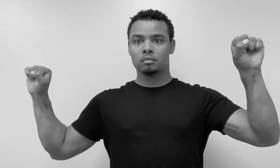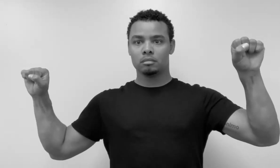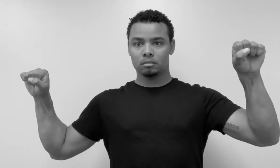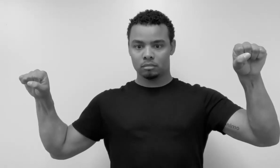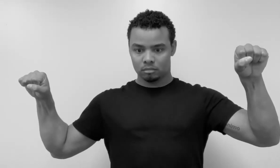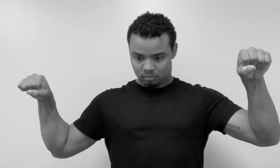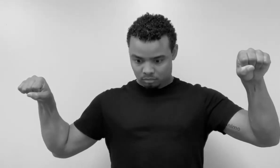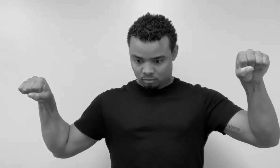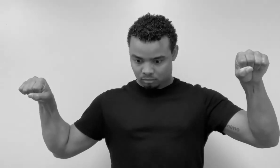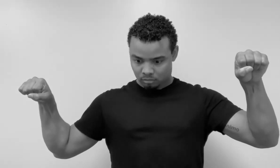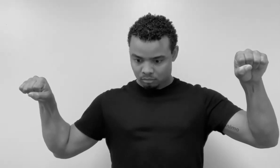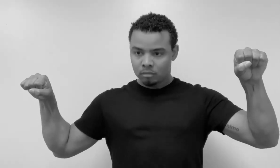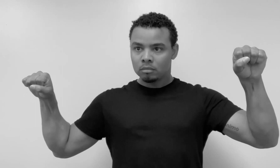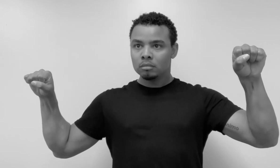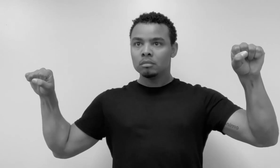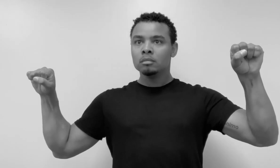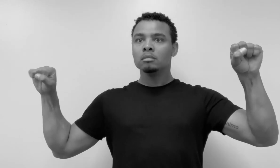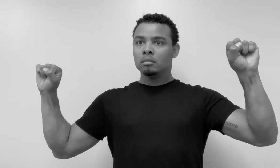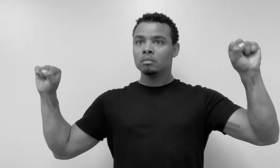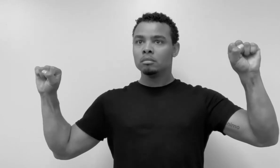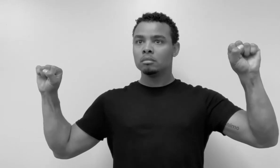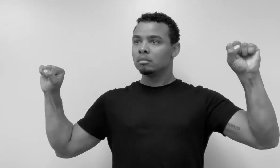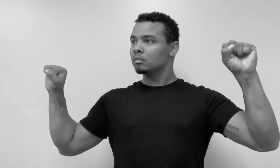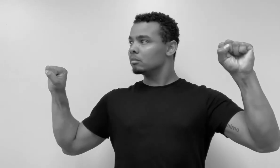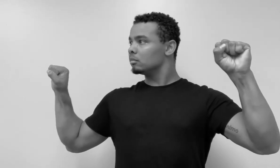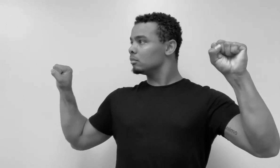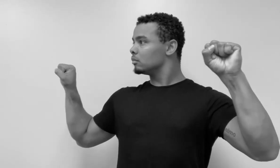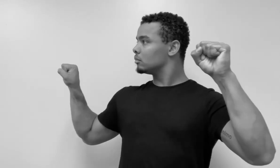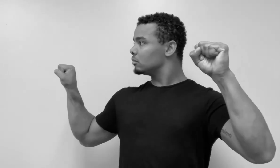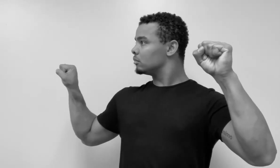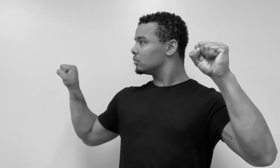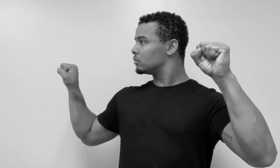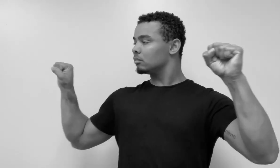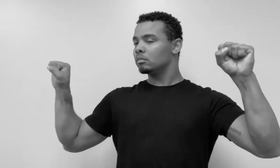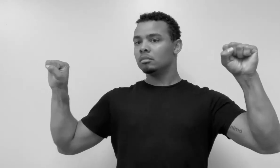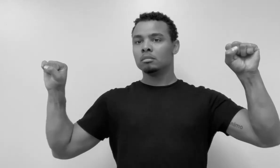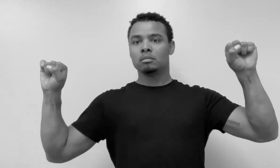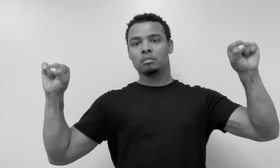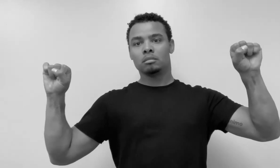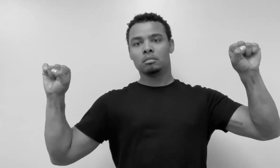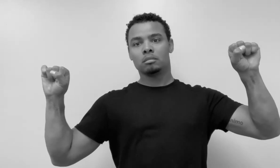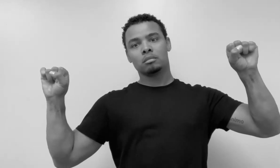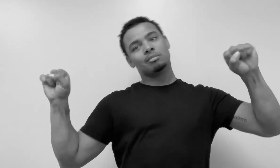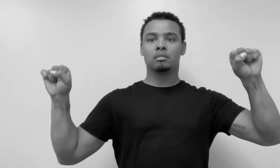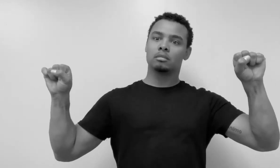SUCCESS